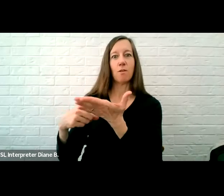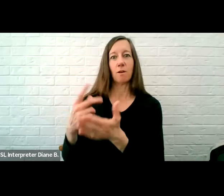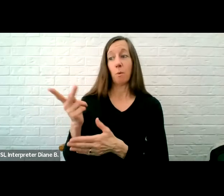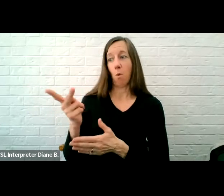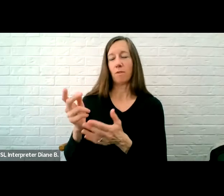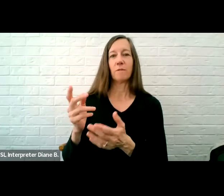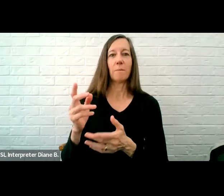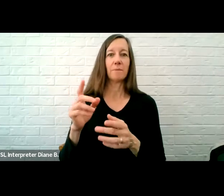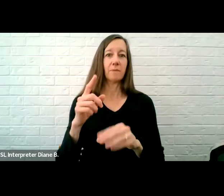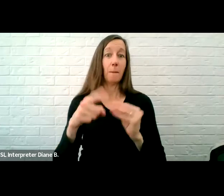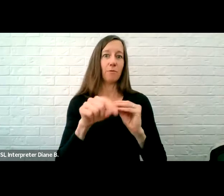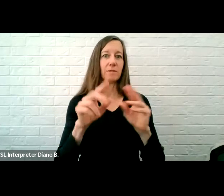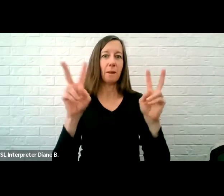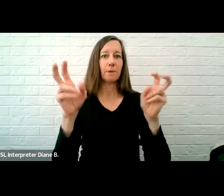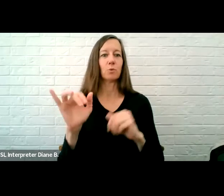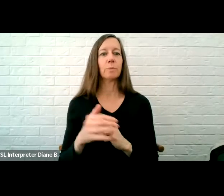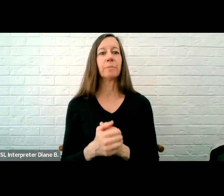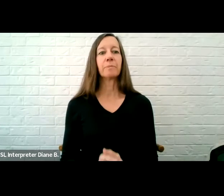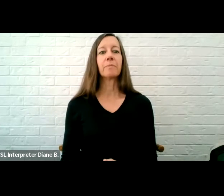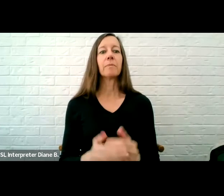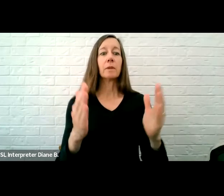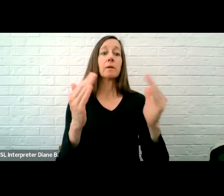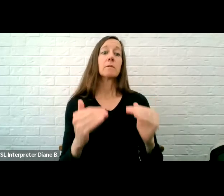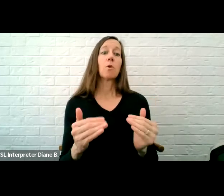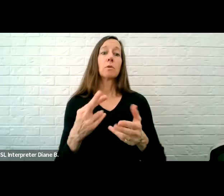So the residential Information System Project is